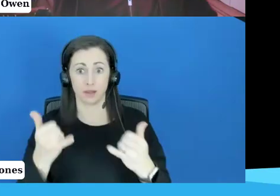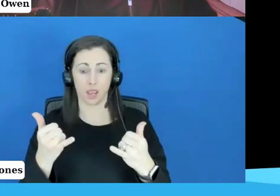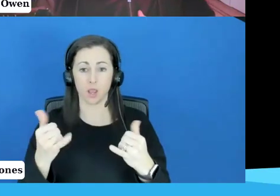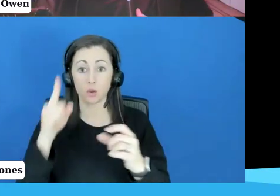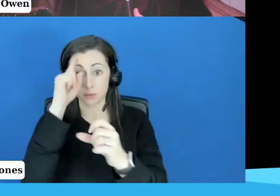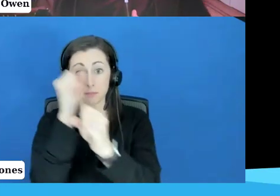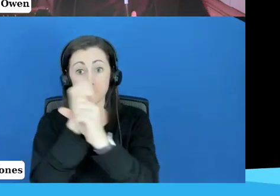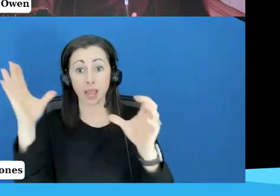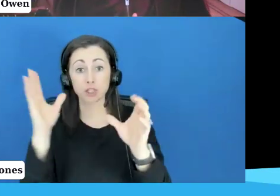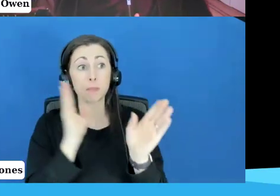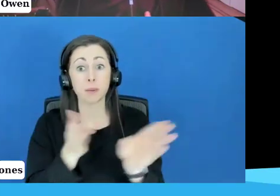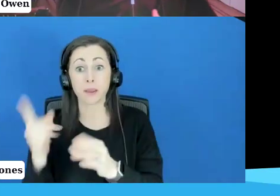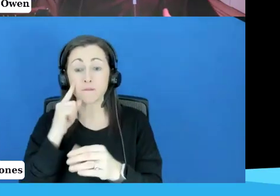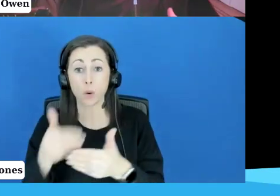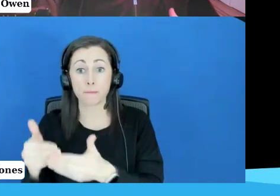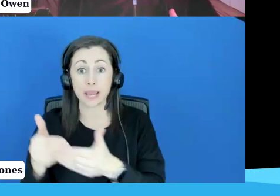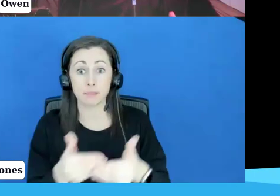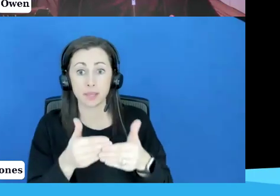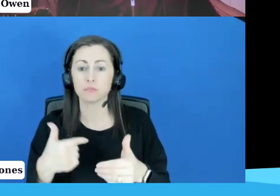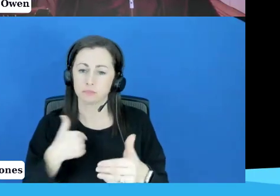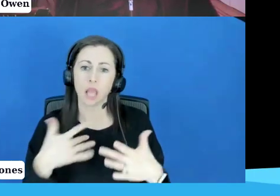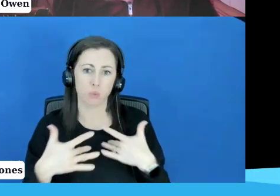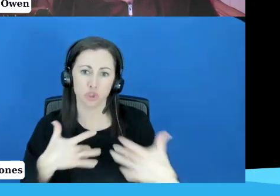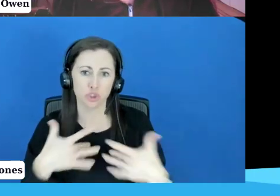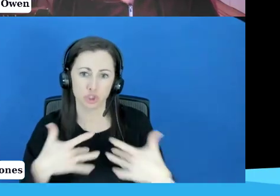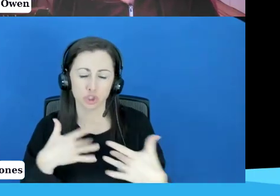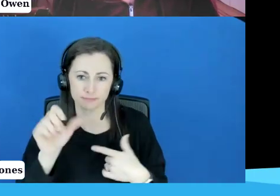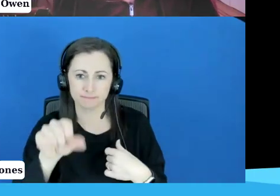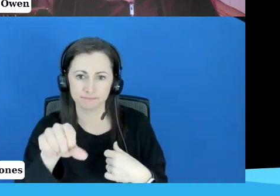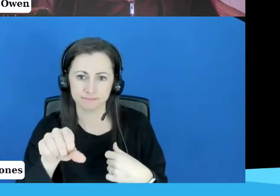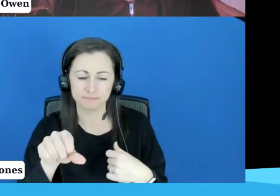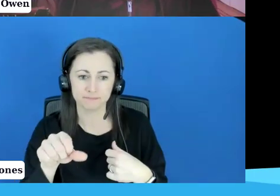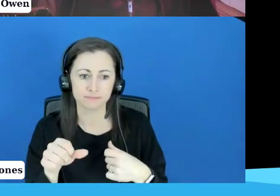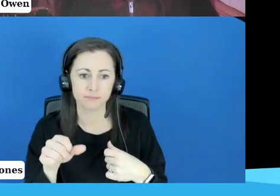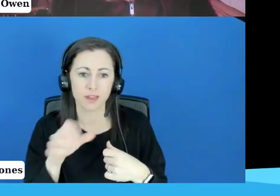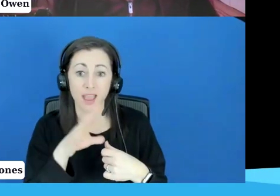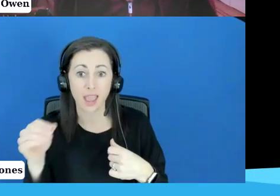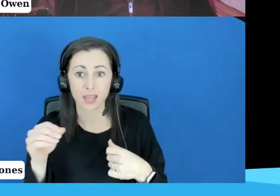I was not only concerned about how to do things. The other thing too is you don't know what you don't know.